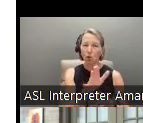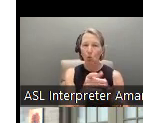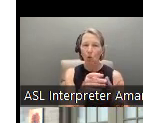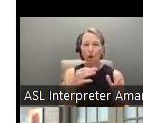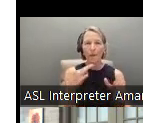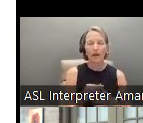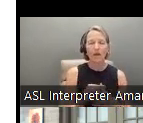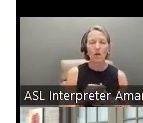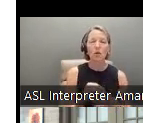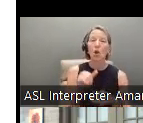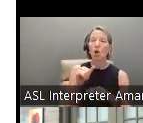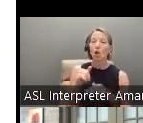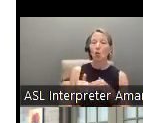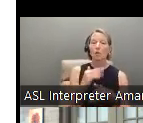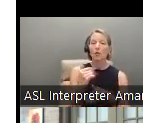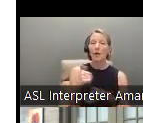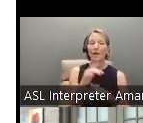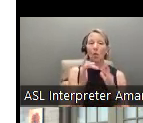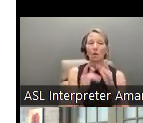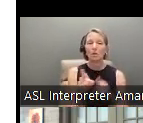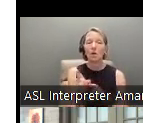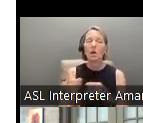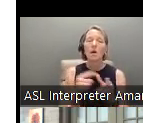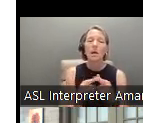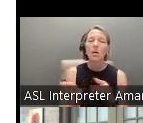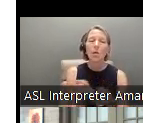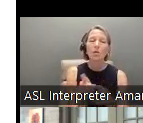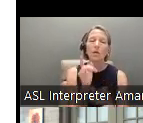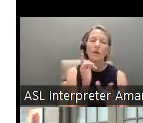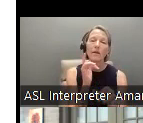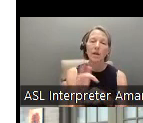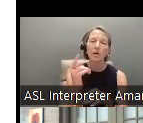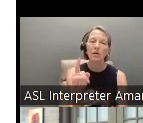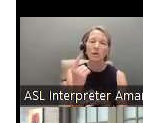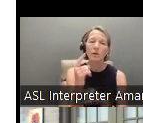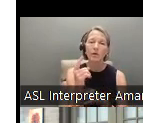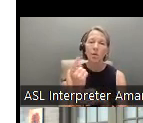on our website as well and then also available for you is the frequently asked questions